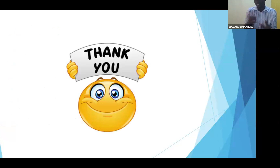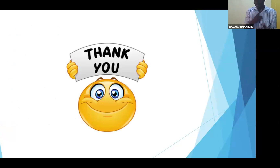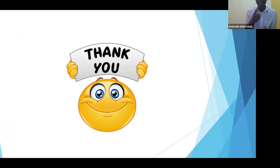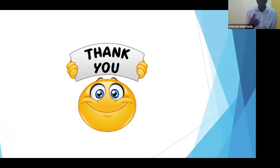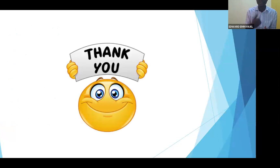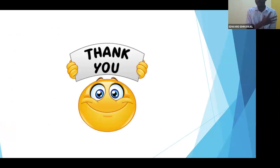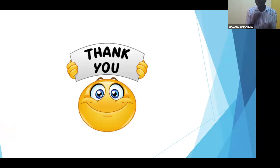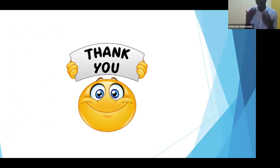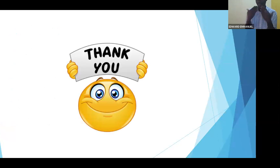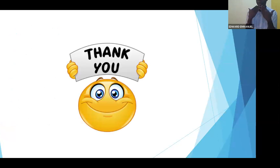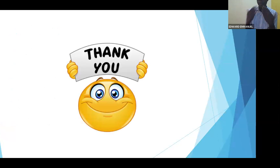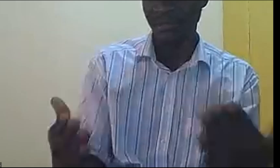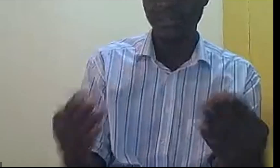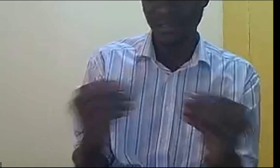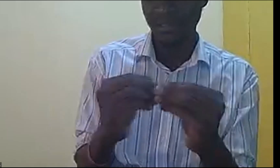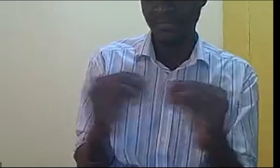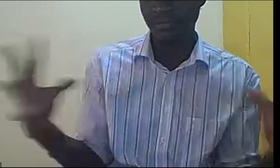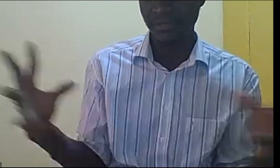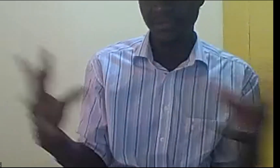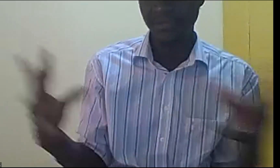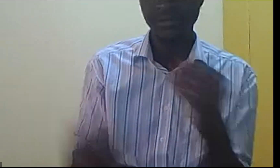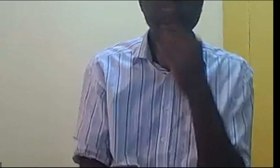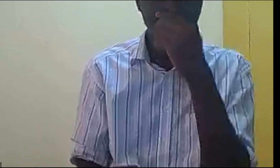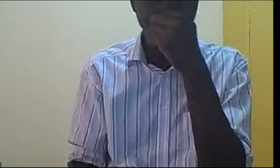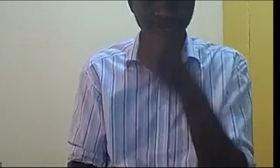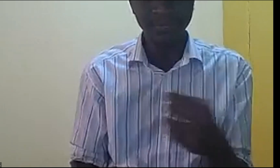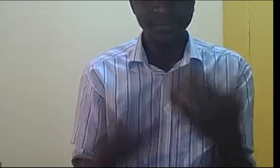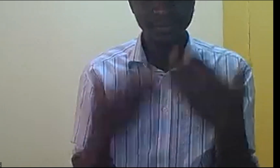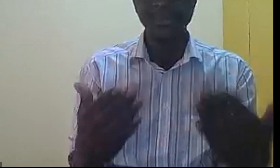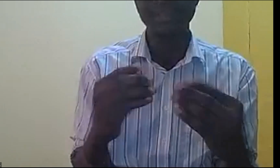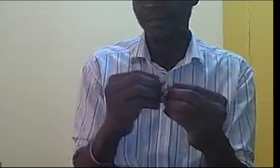Evelyn, we can't hear you.